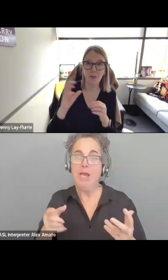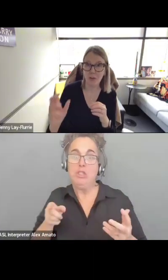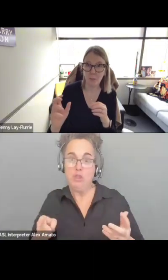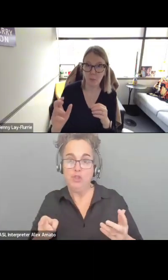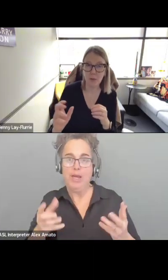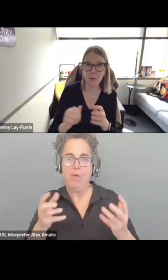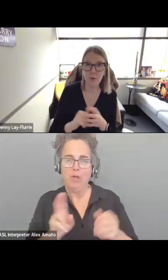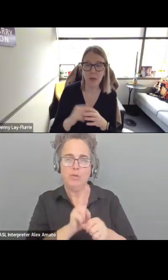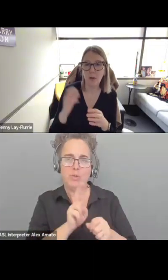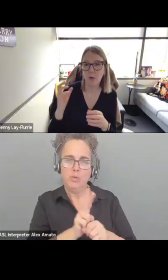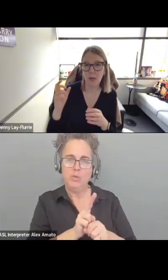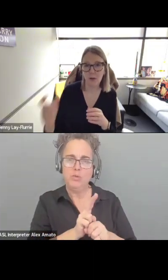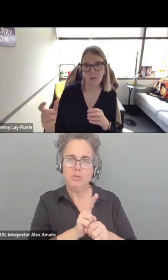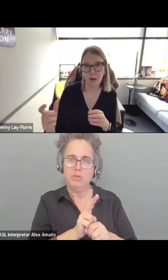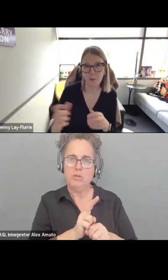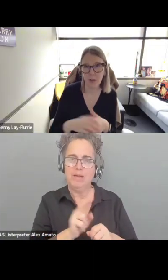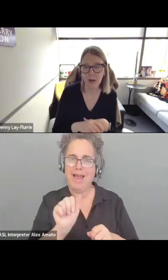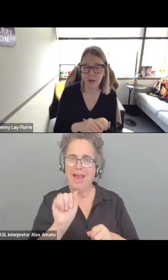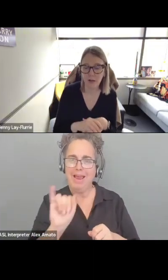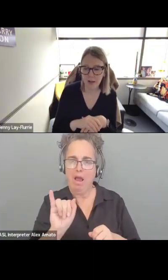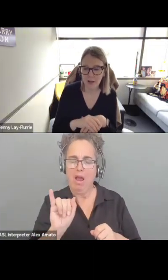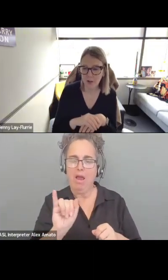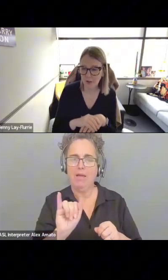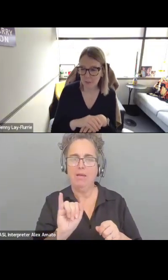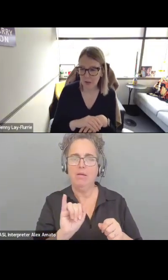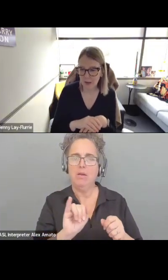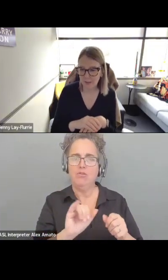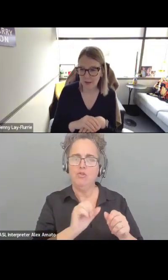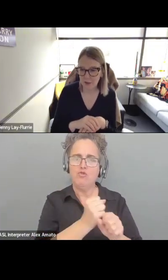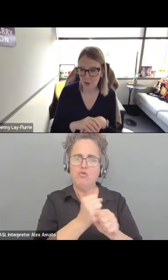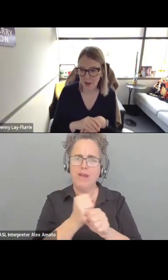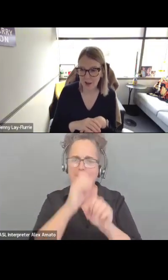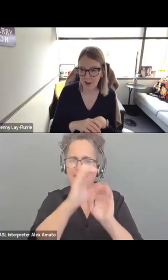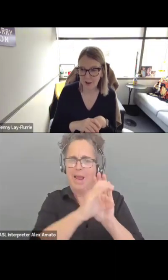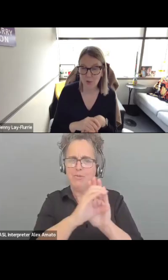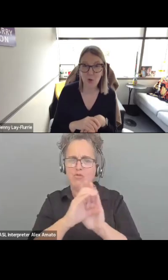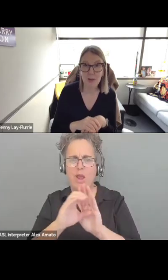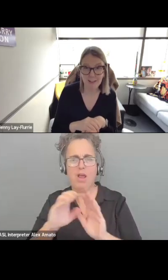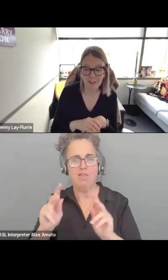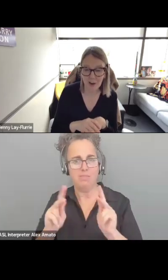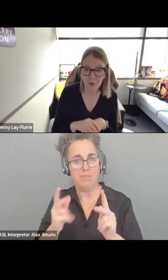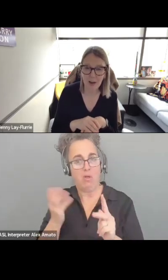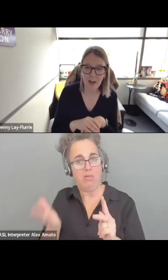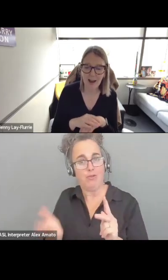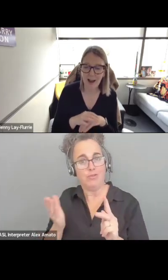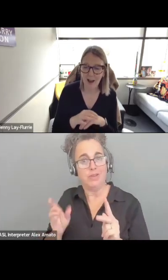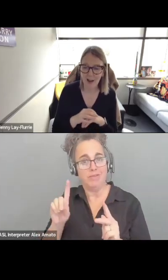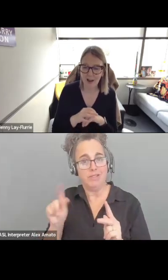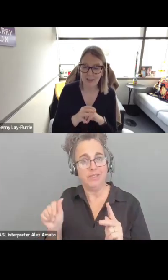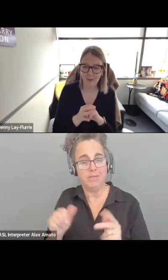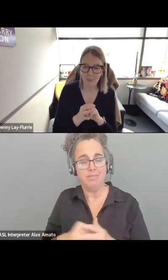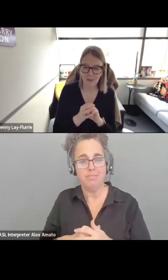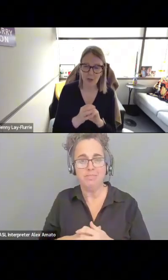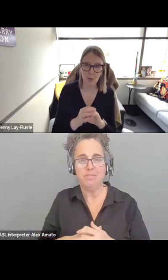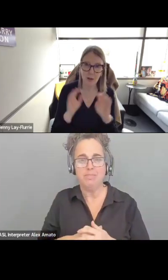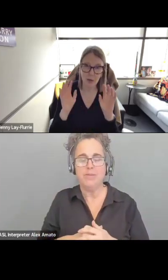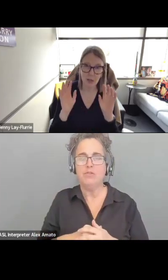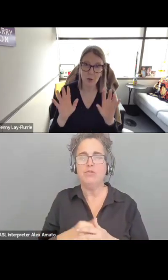of disabled people, including herself. And she sent me a message two years ago - a text message - and by the